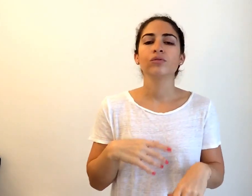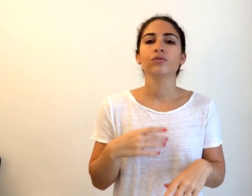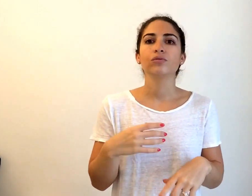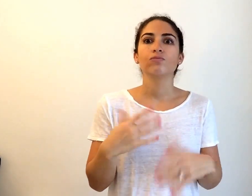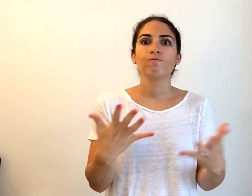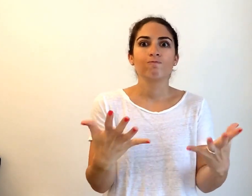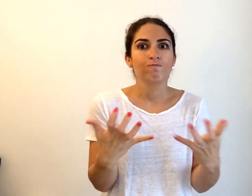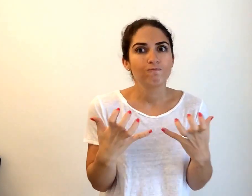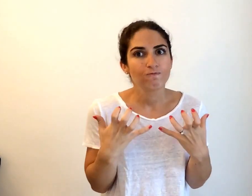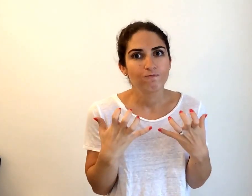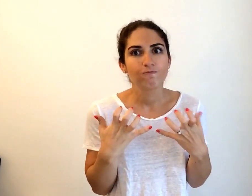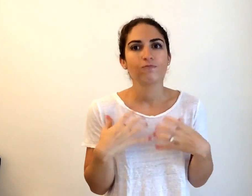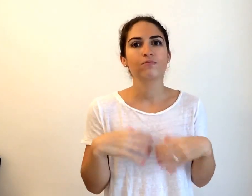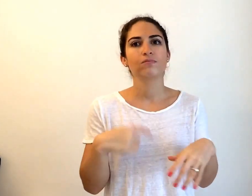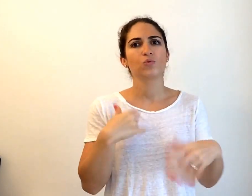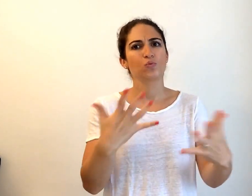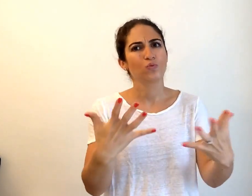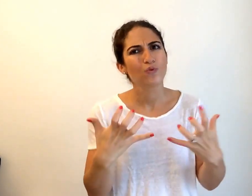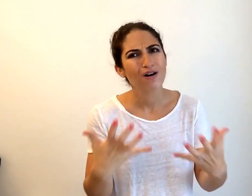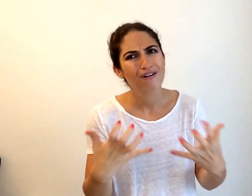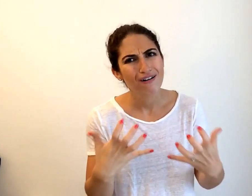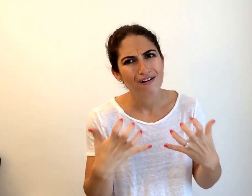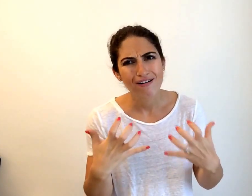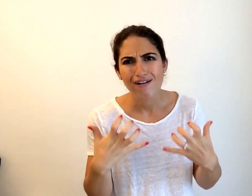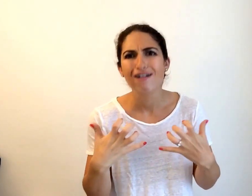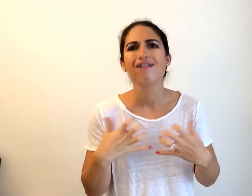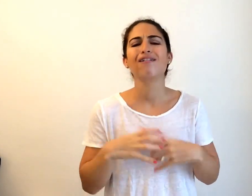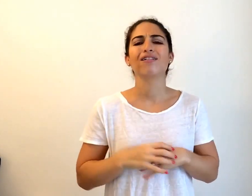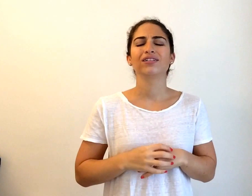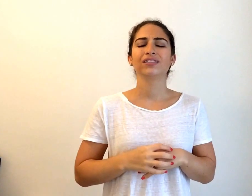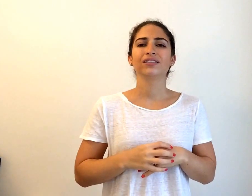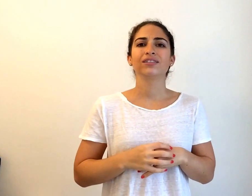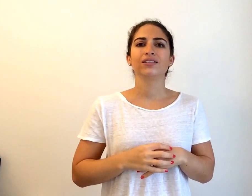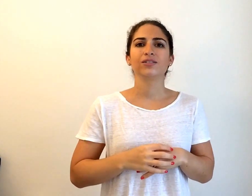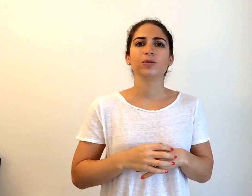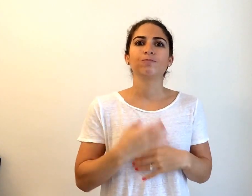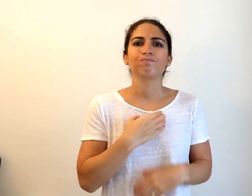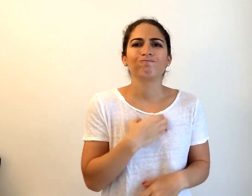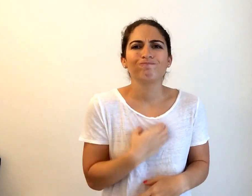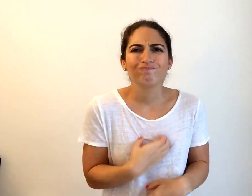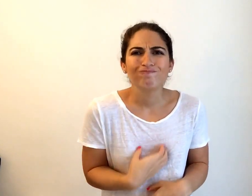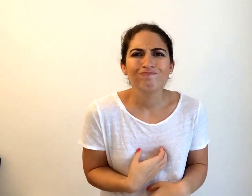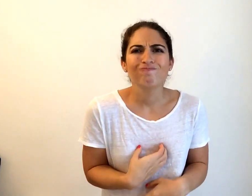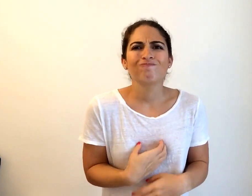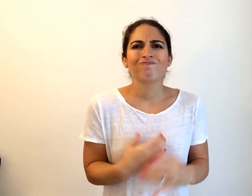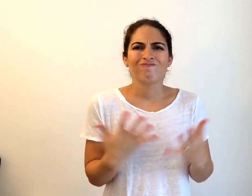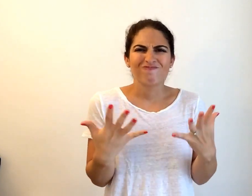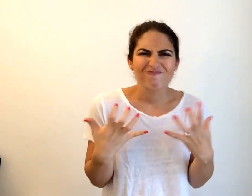how much you want -- really want something, or really really want it or DESIRE